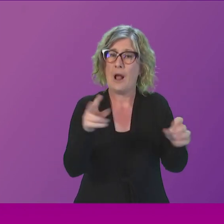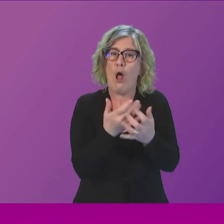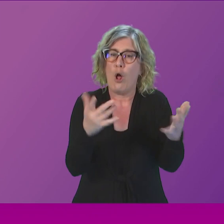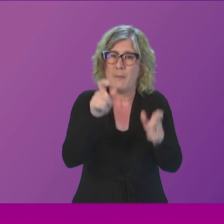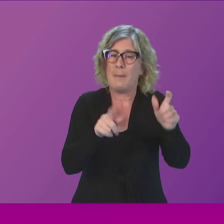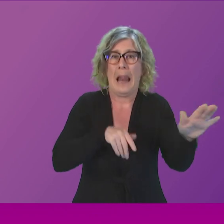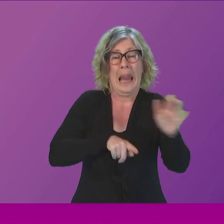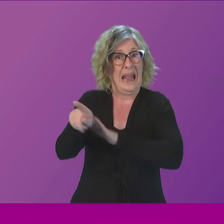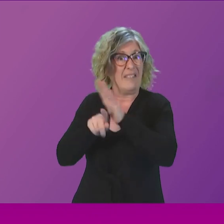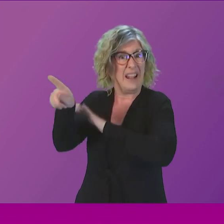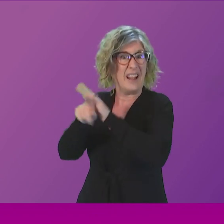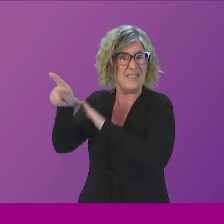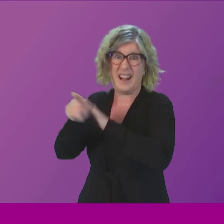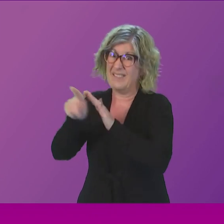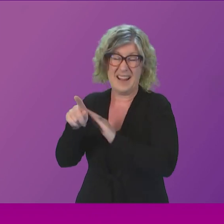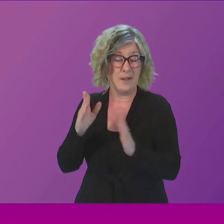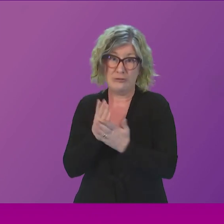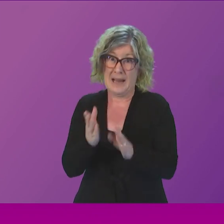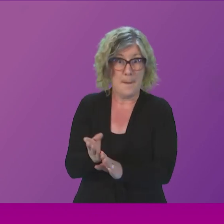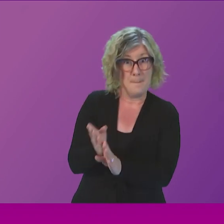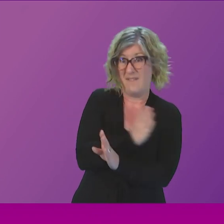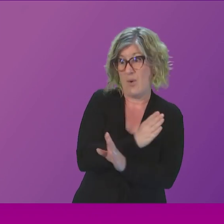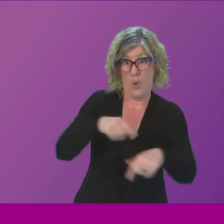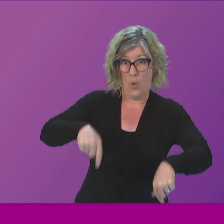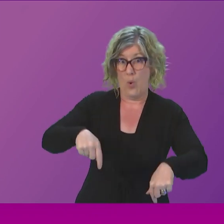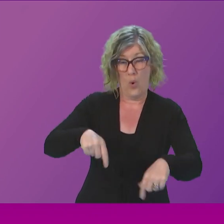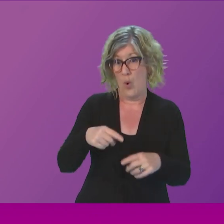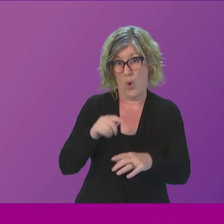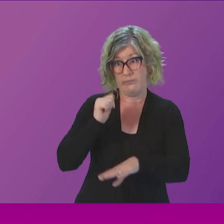much of which predates the establishment of the Scottish Parliament.